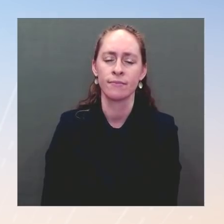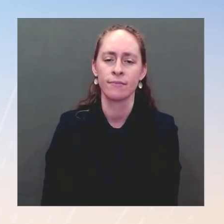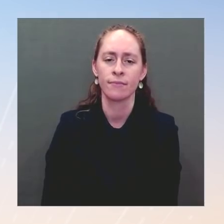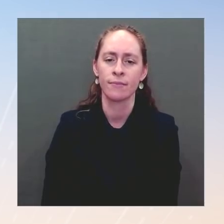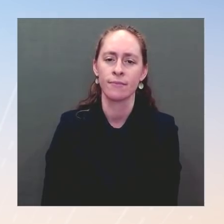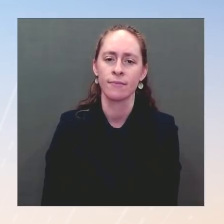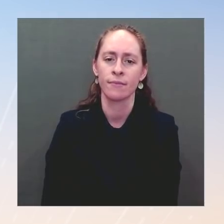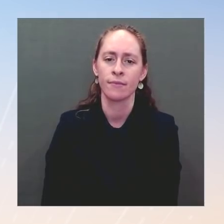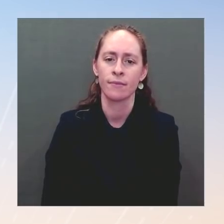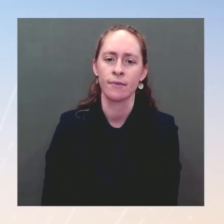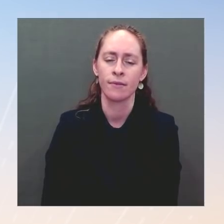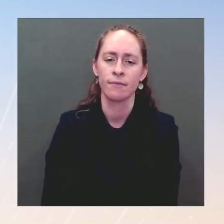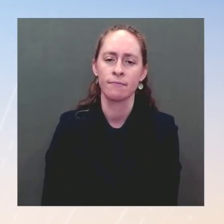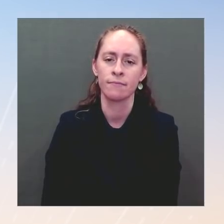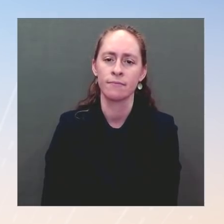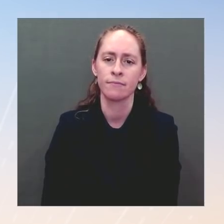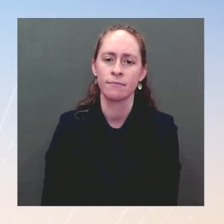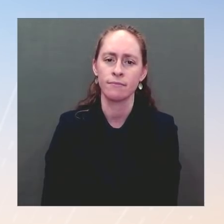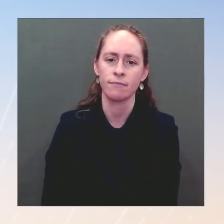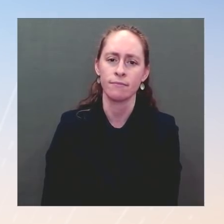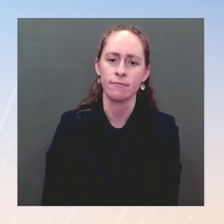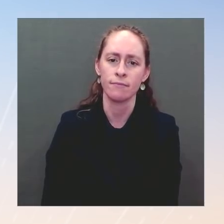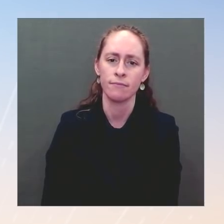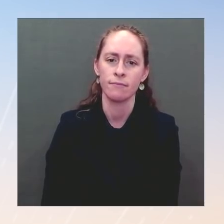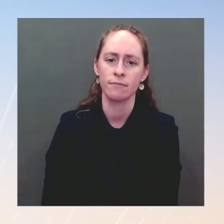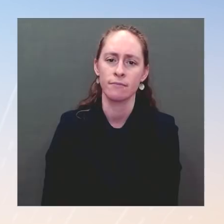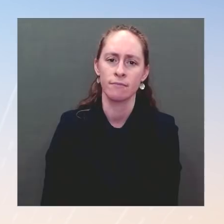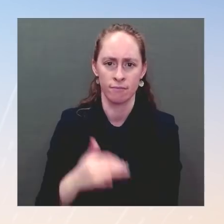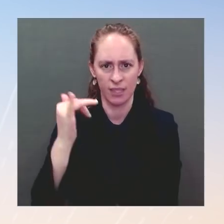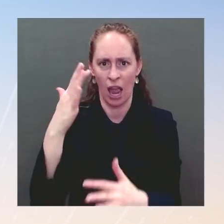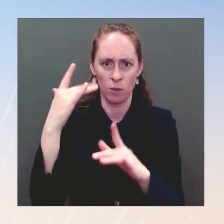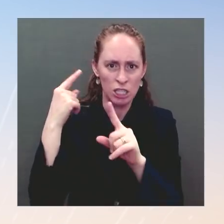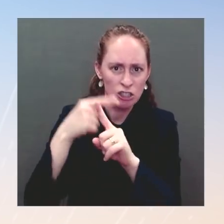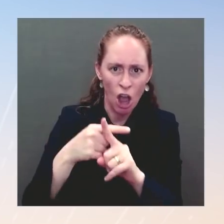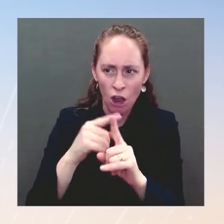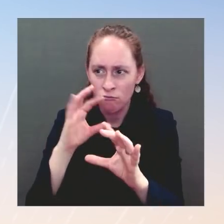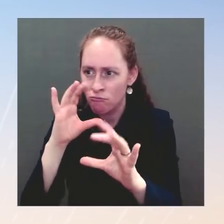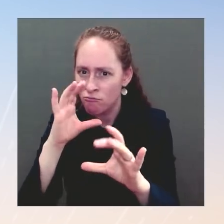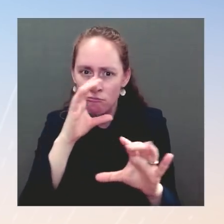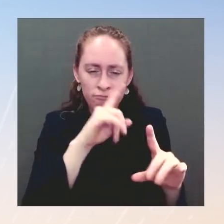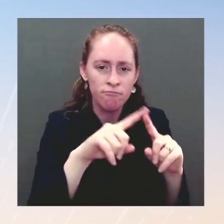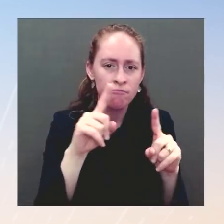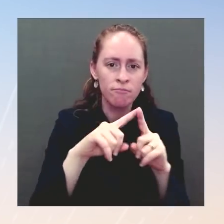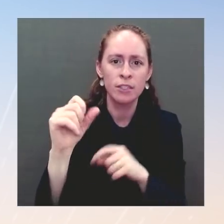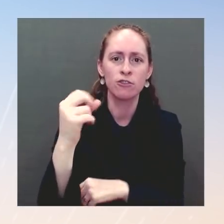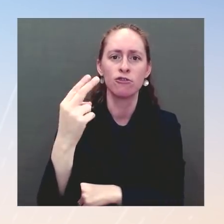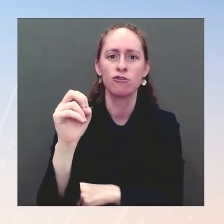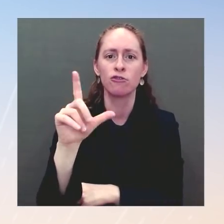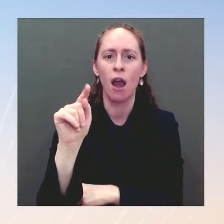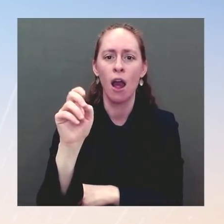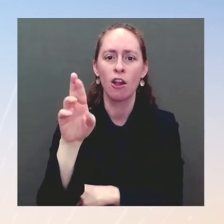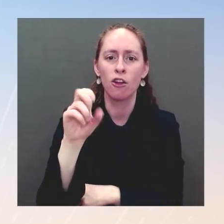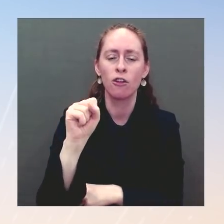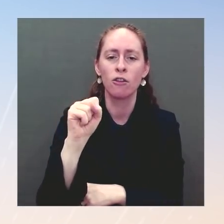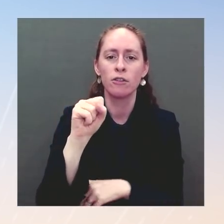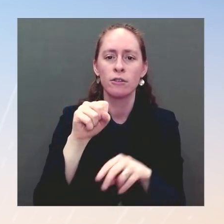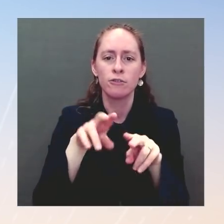Does the Biden administration have any contingency plans for the unaccompanied minors who may be affected by that rule, in terms of their housing?